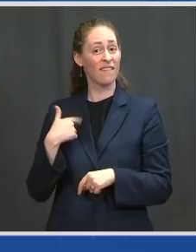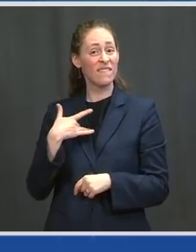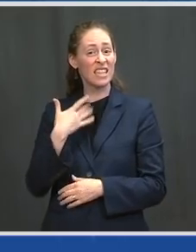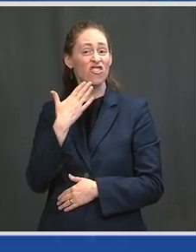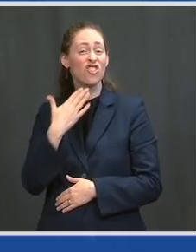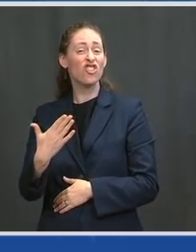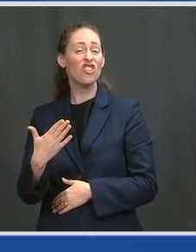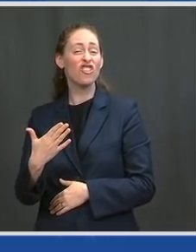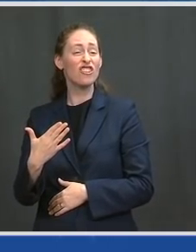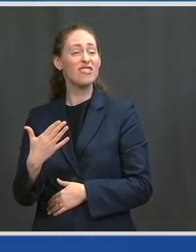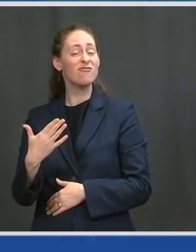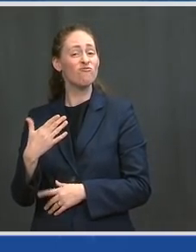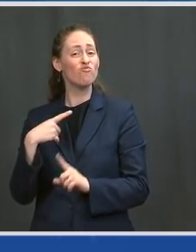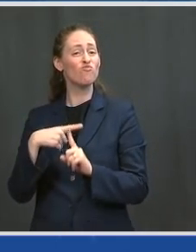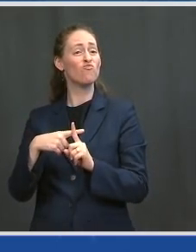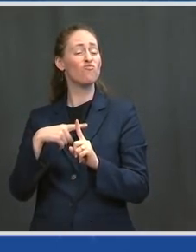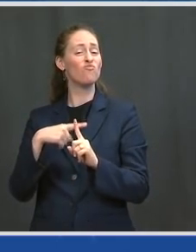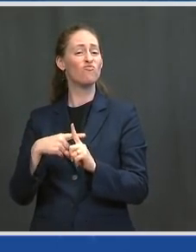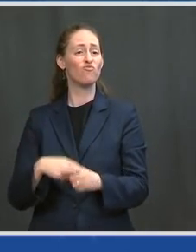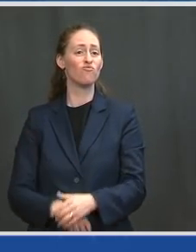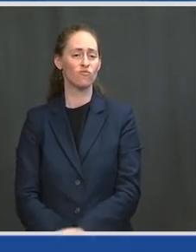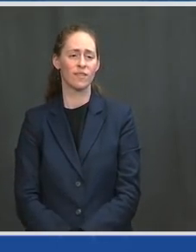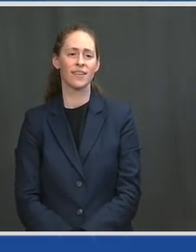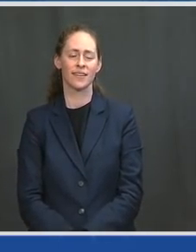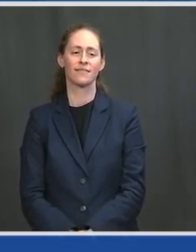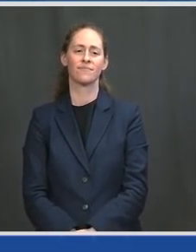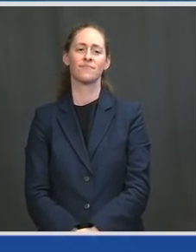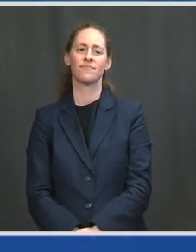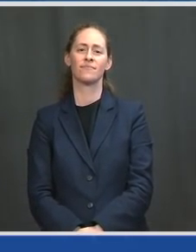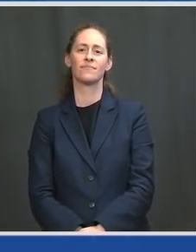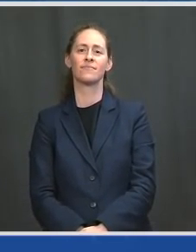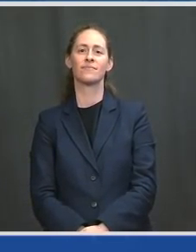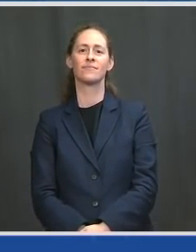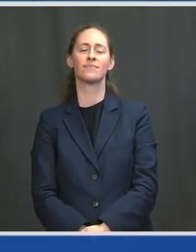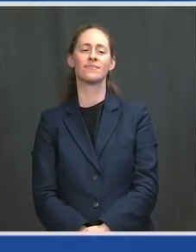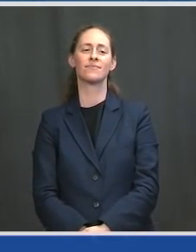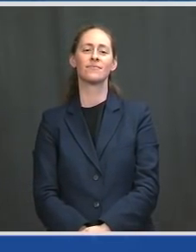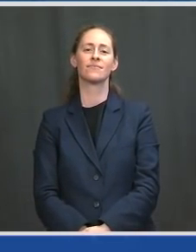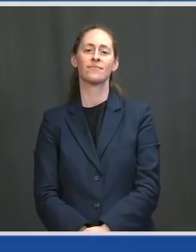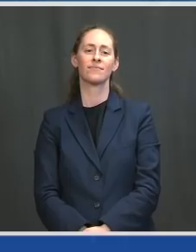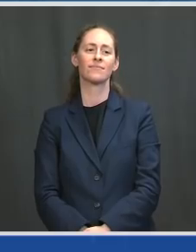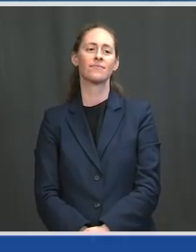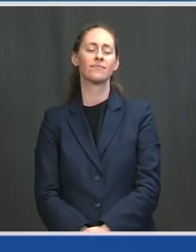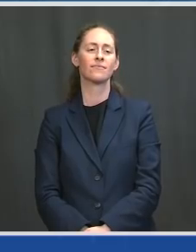I'm encouraged not just because of a solid meeting with --